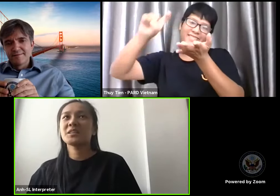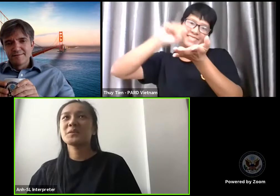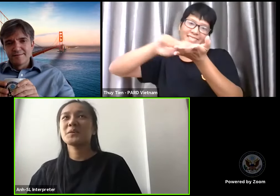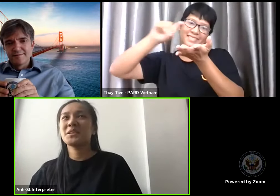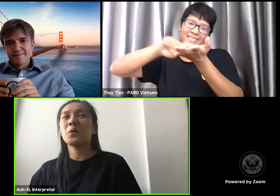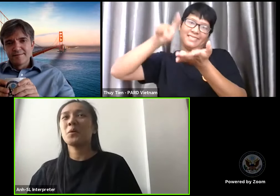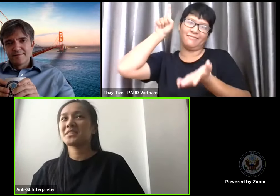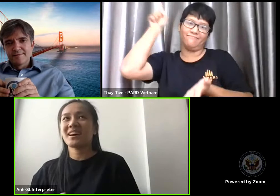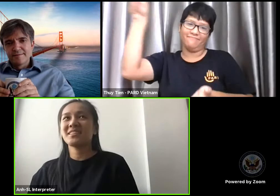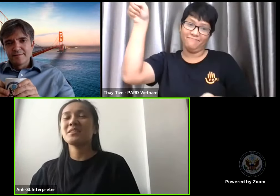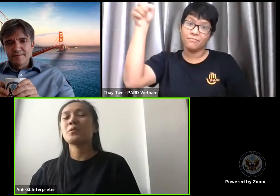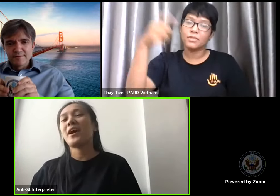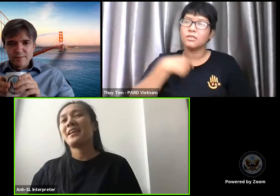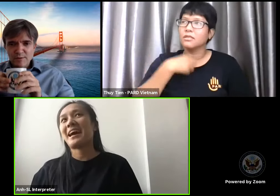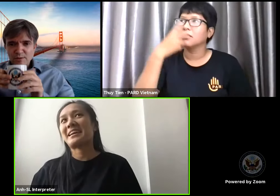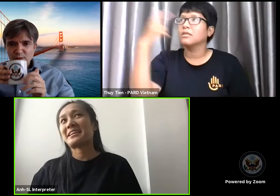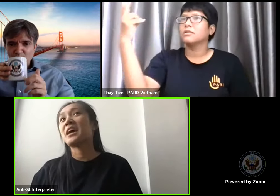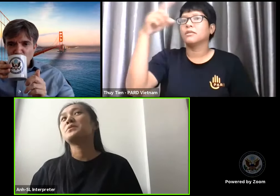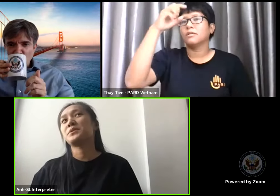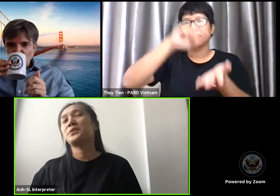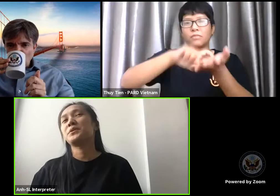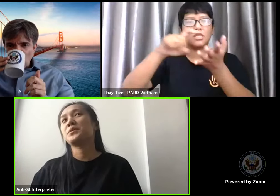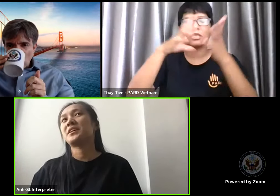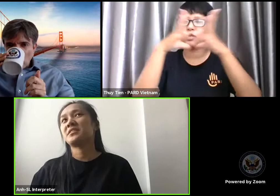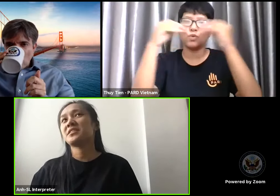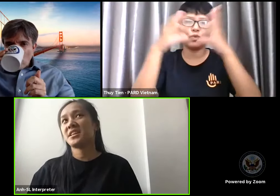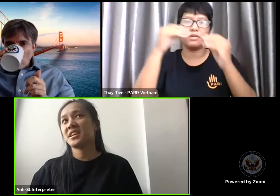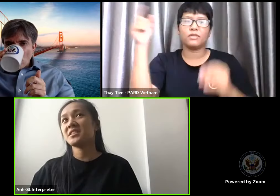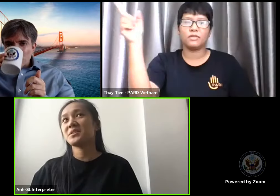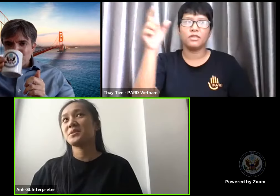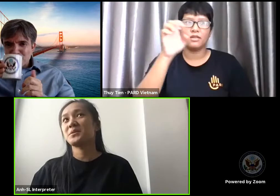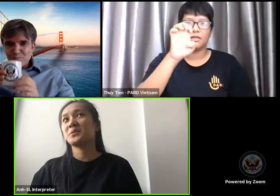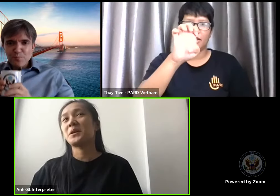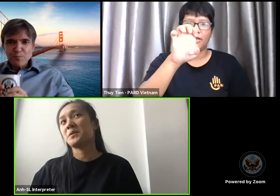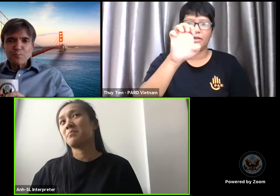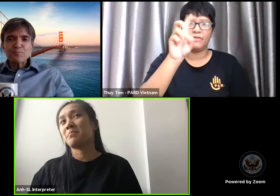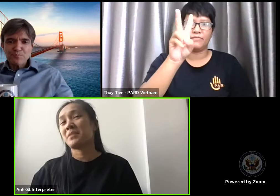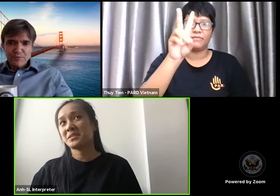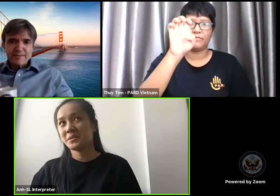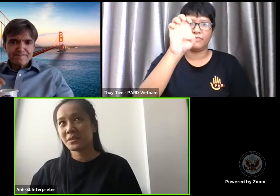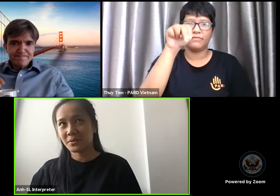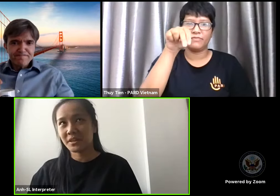So, it all started when I came to the United States to earn my Master's degree.